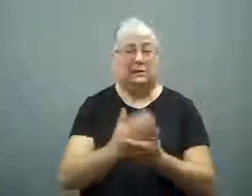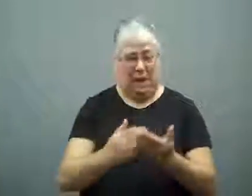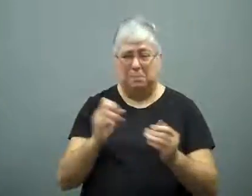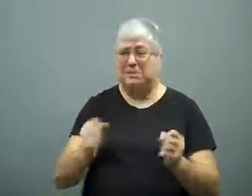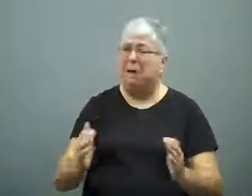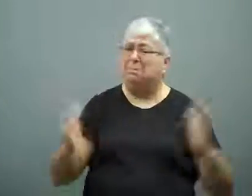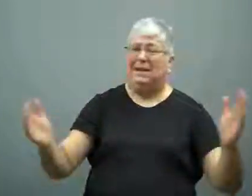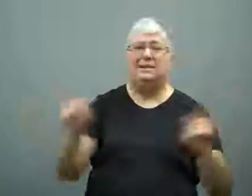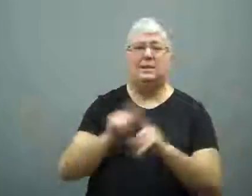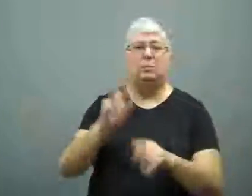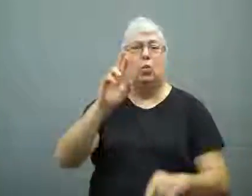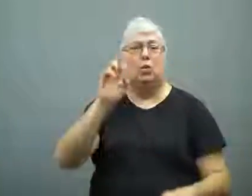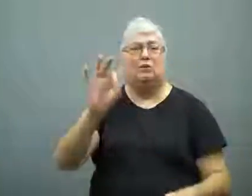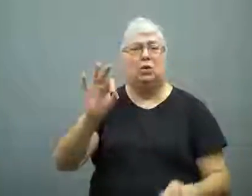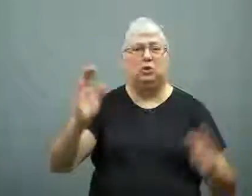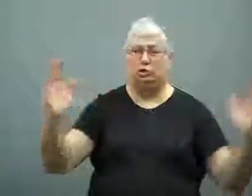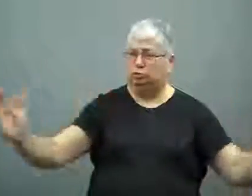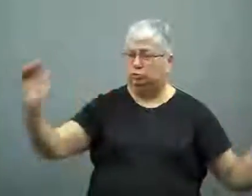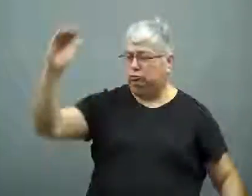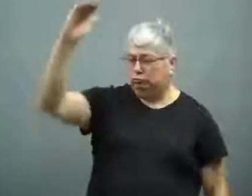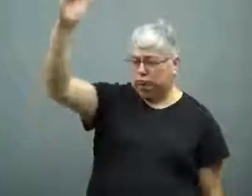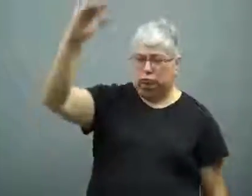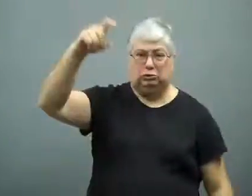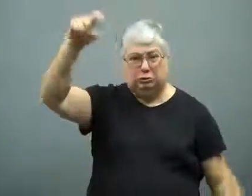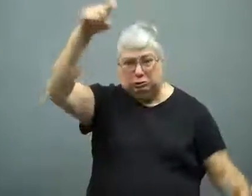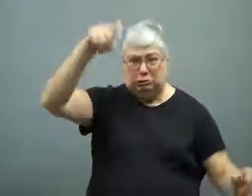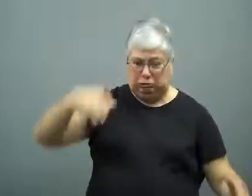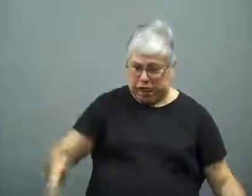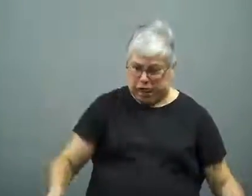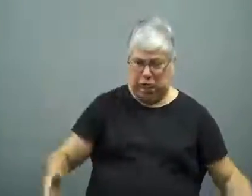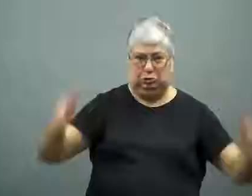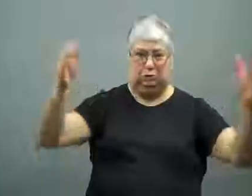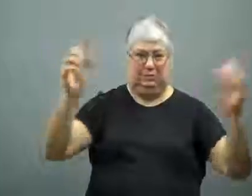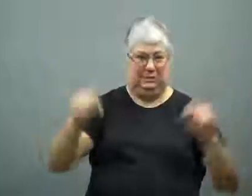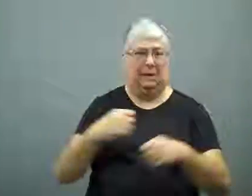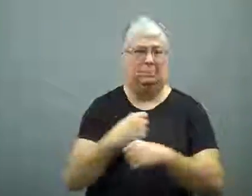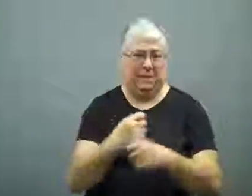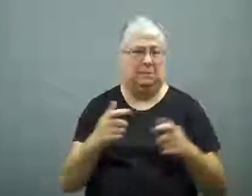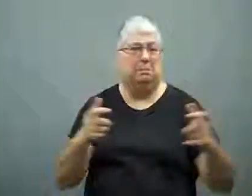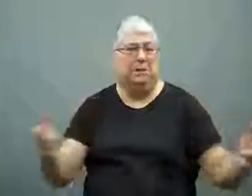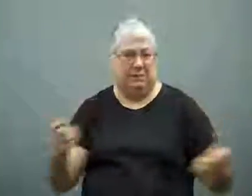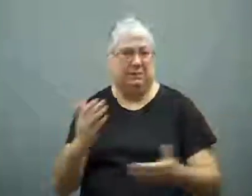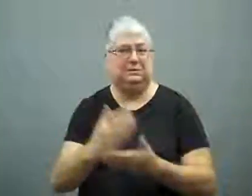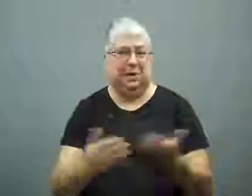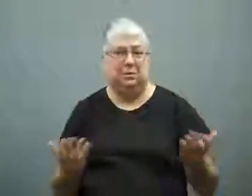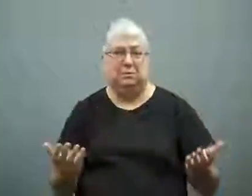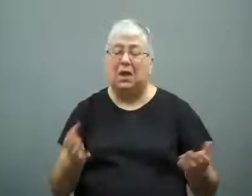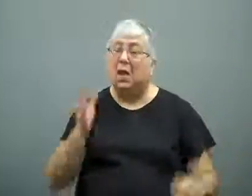Some can actually make things as large as a refrigerator.